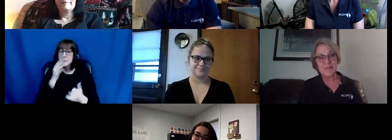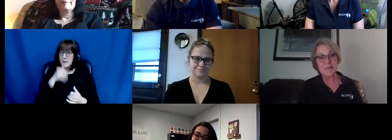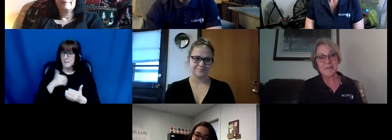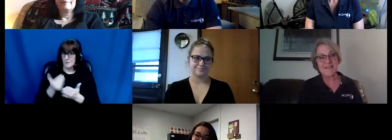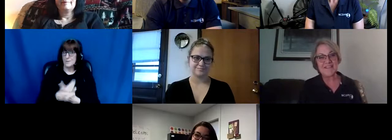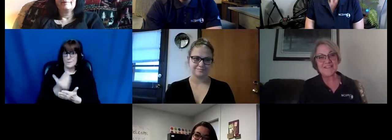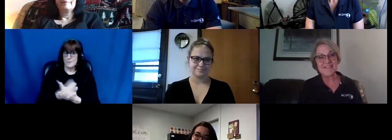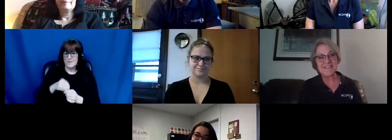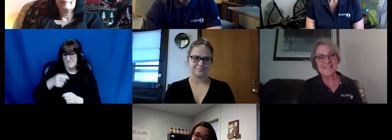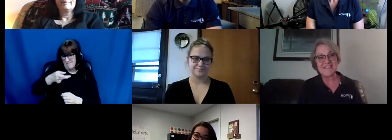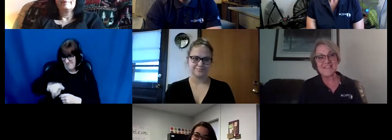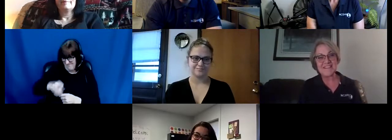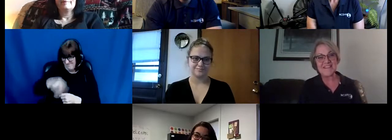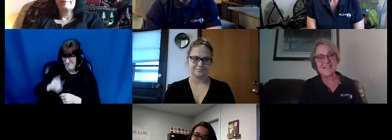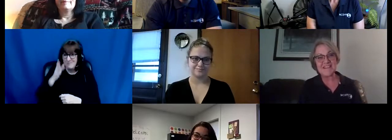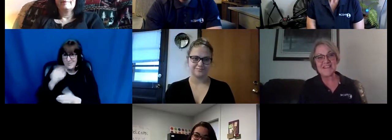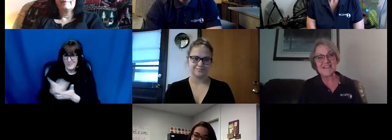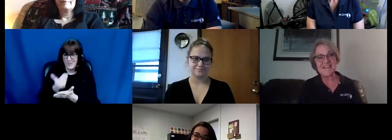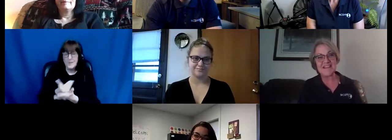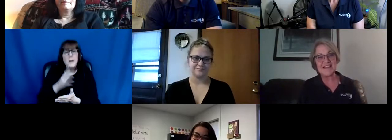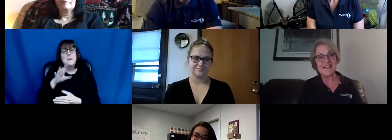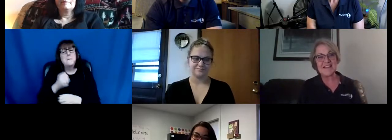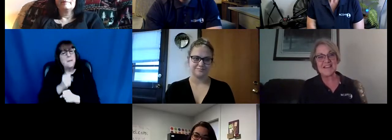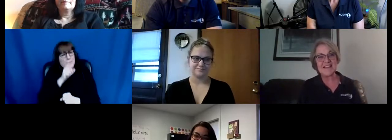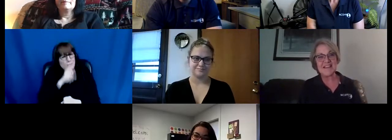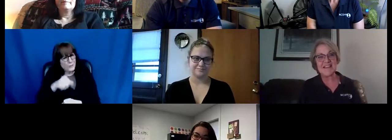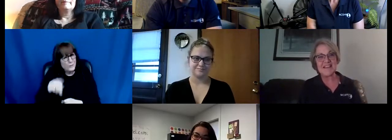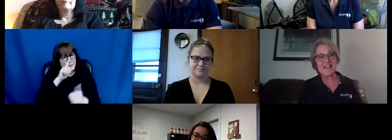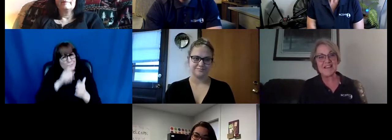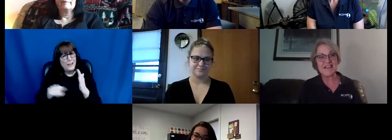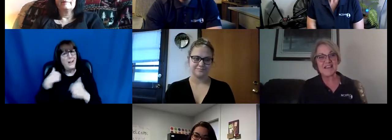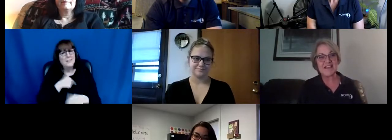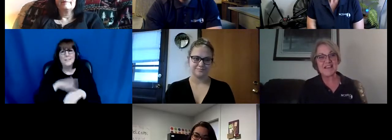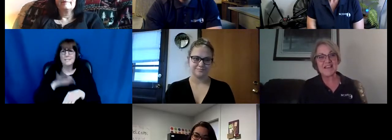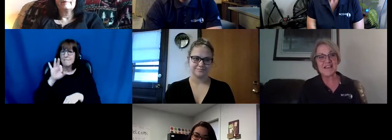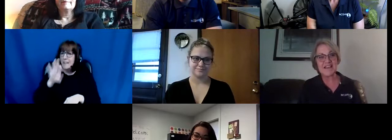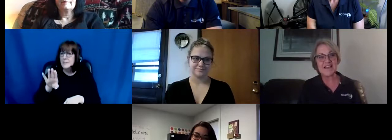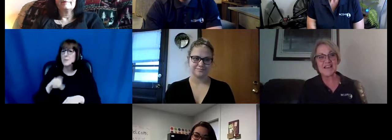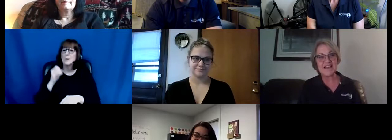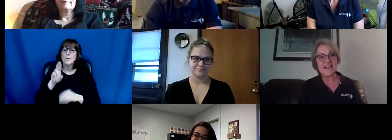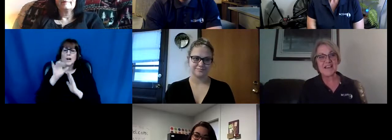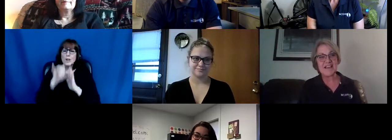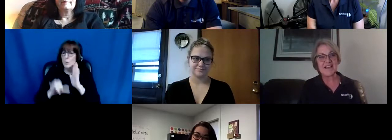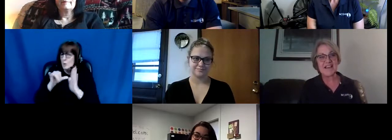a couple of weeks please be sure to check it out on Facebook or YouTube and if there is anything